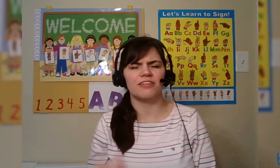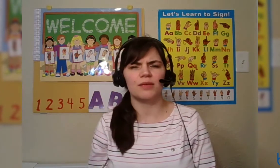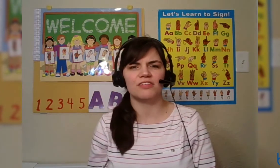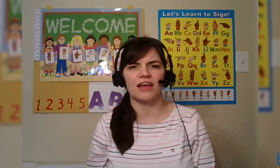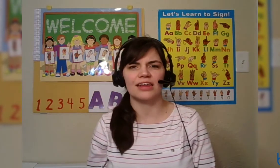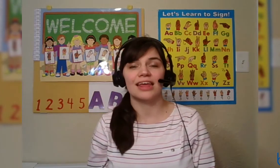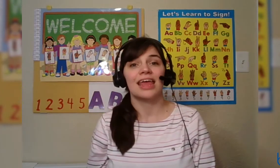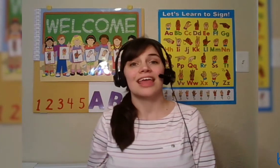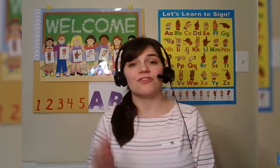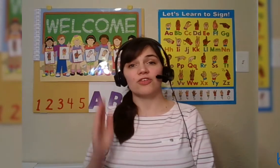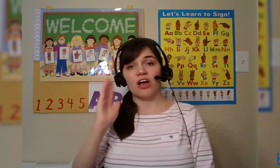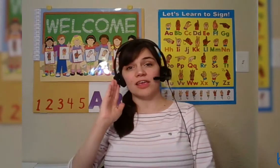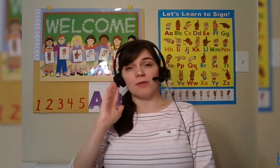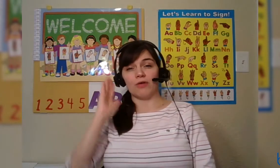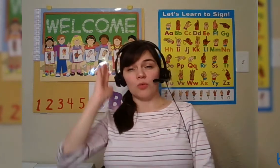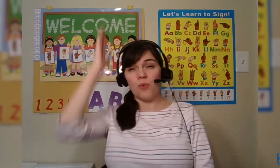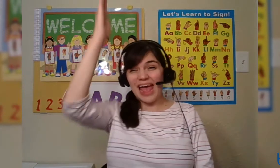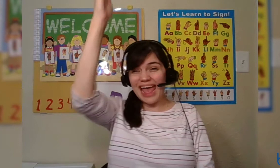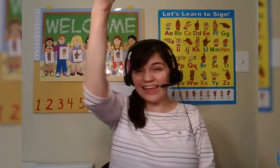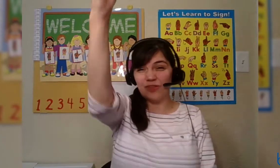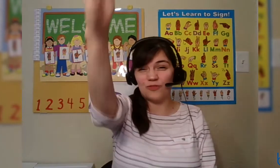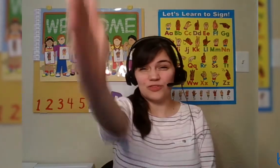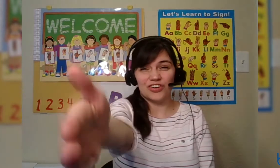same sign. If you're talking about way in the future,